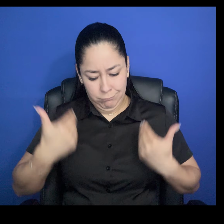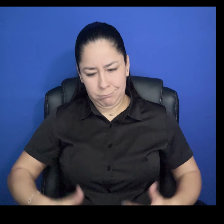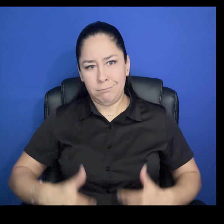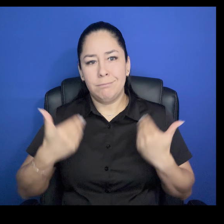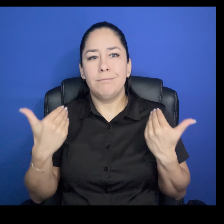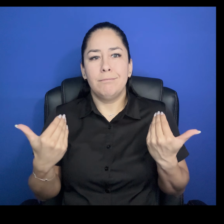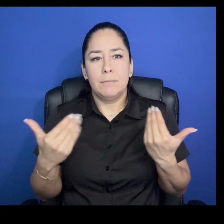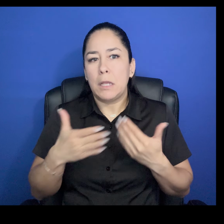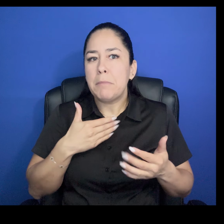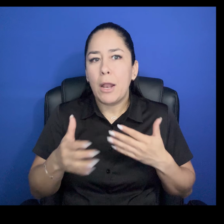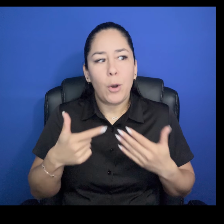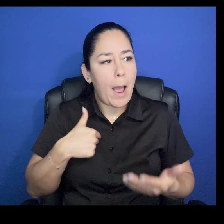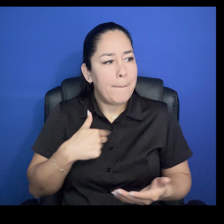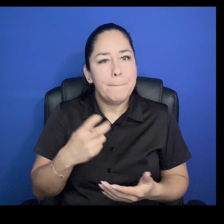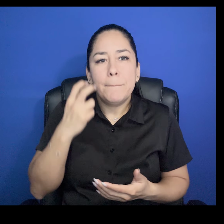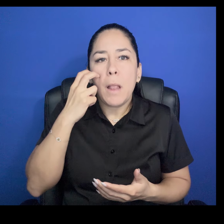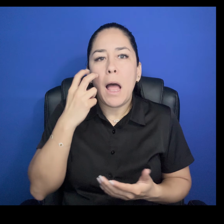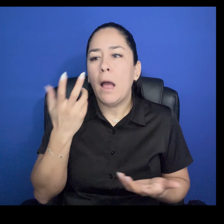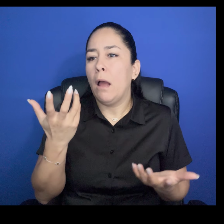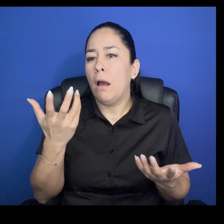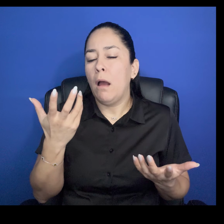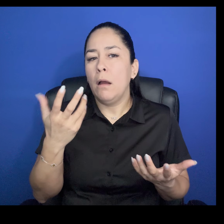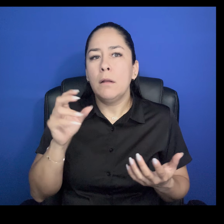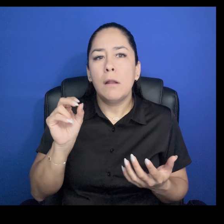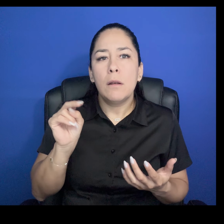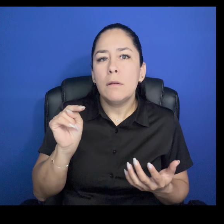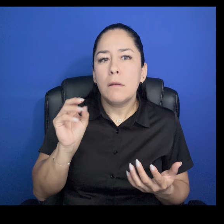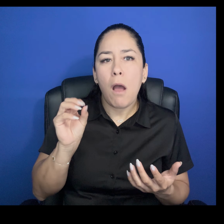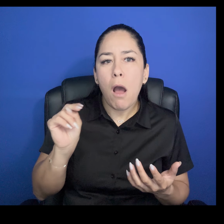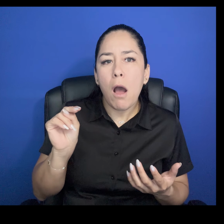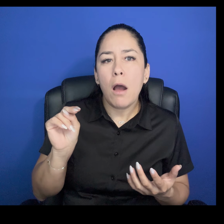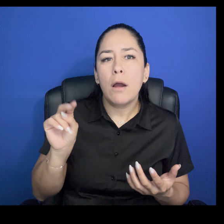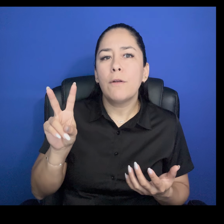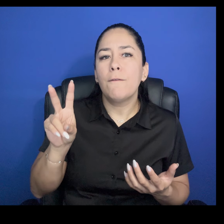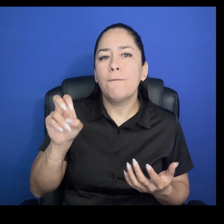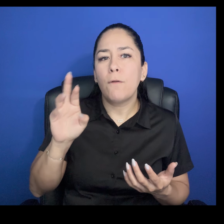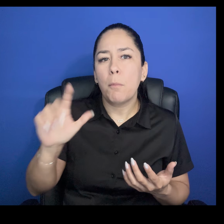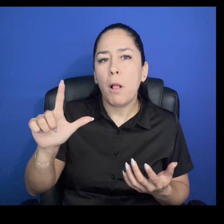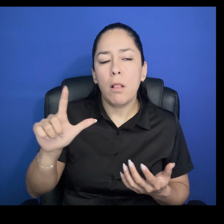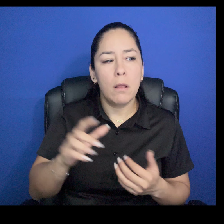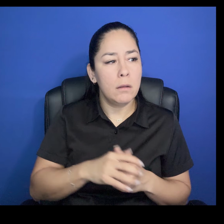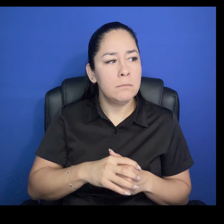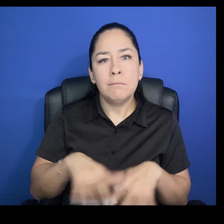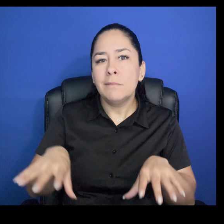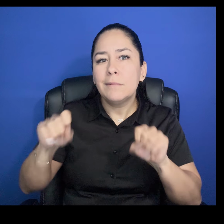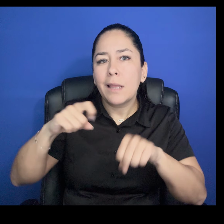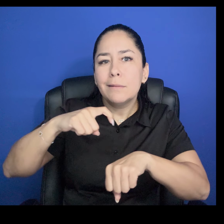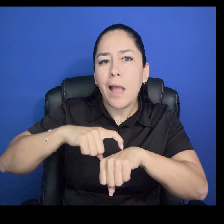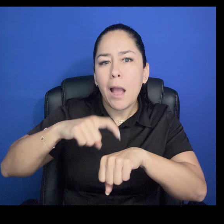you know, whether we're blind, whether we're nonverbal, or whether it takes us some time to process information, whatever it may be.